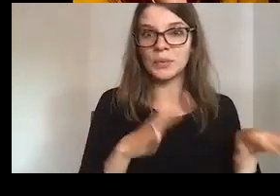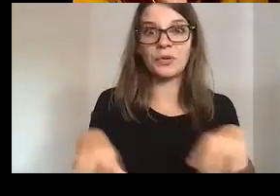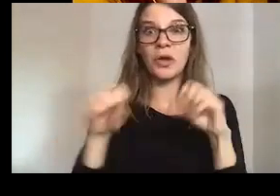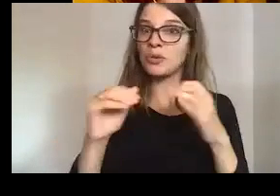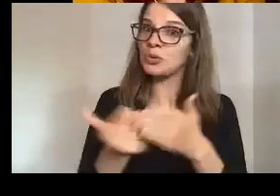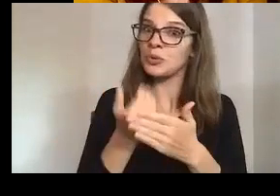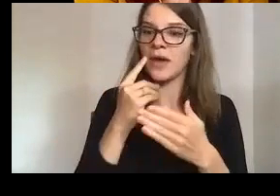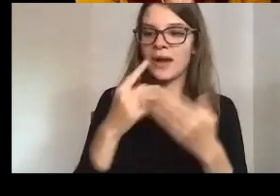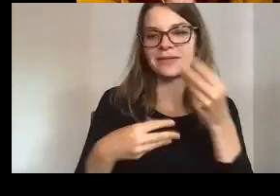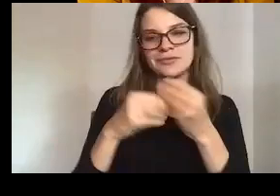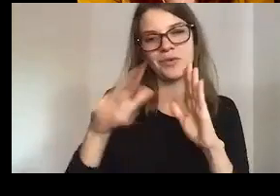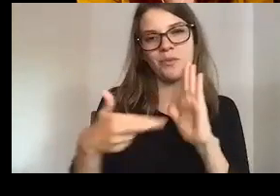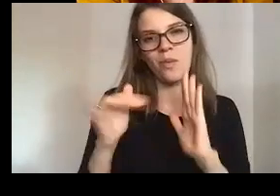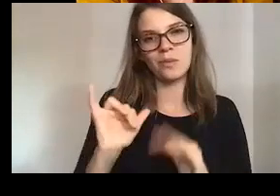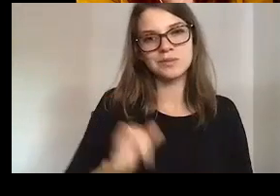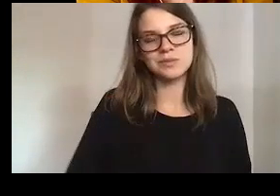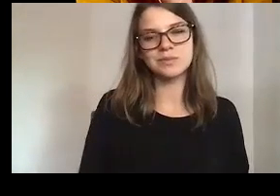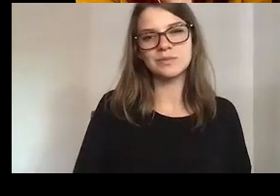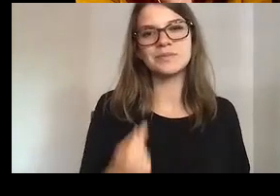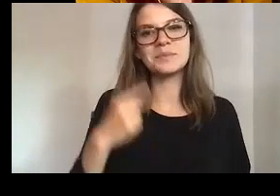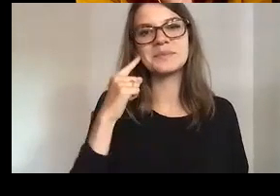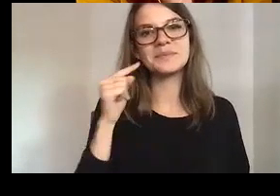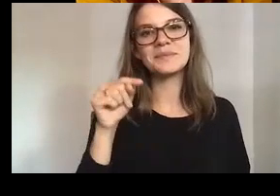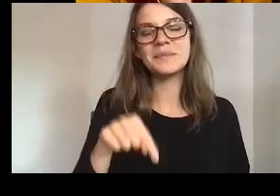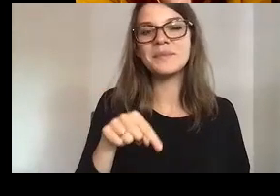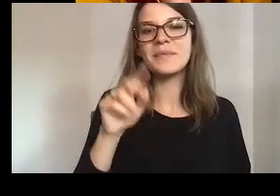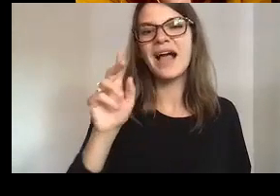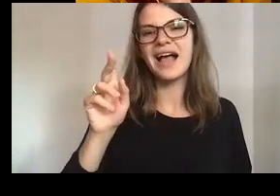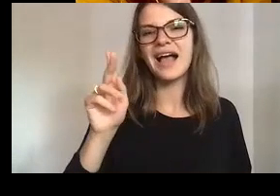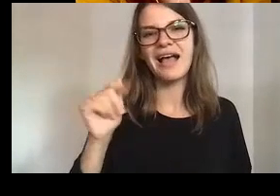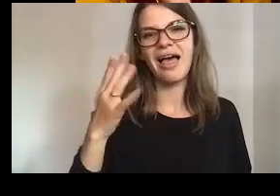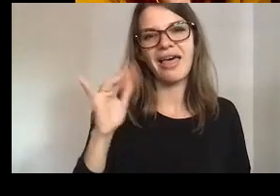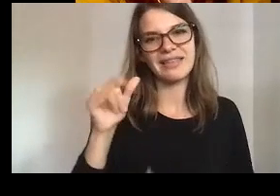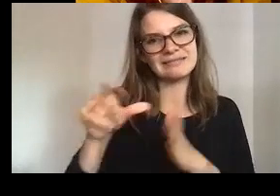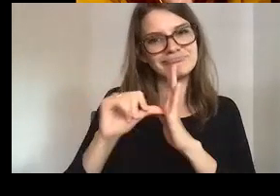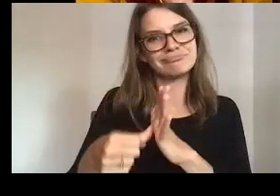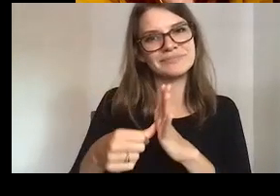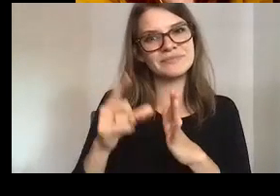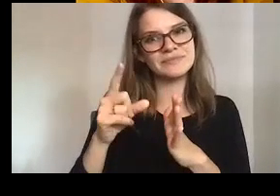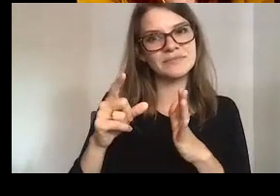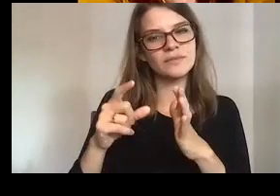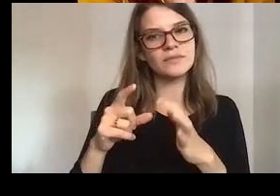roles and I think that this you know can't be emphasized enough for caregivers so thinking about